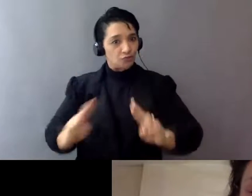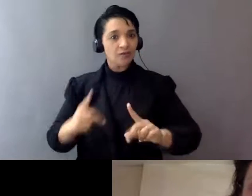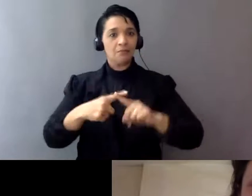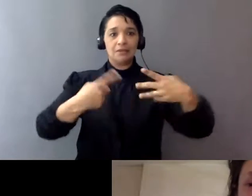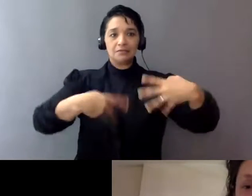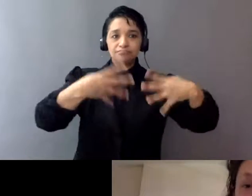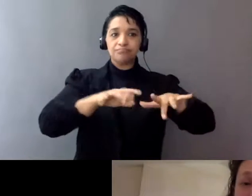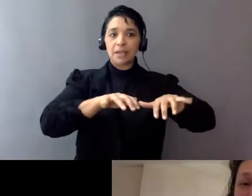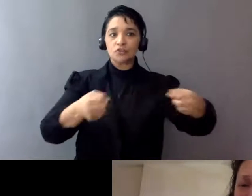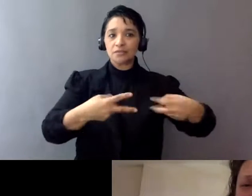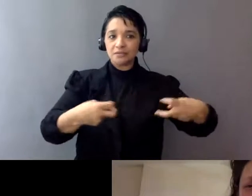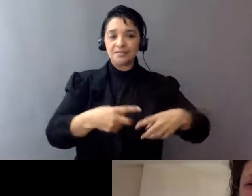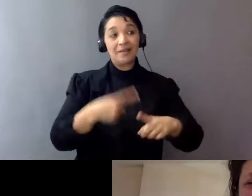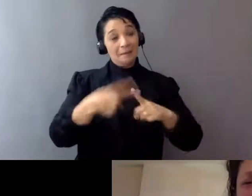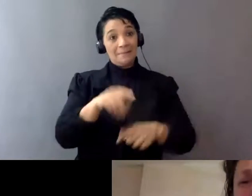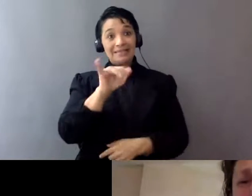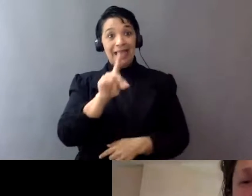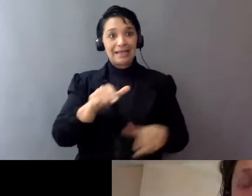IDA with the logistics. Thank you so much.